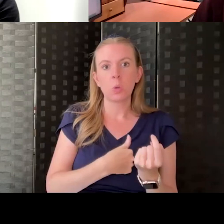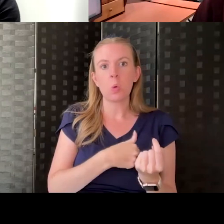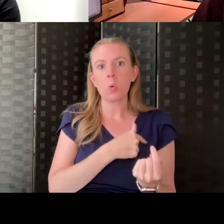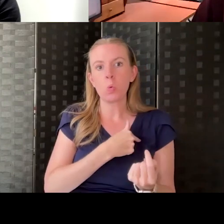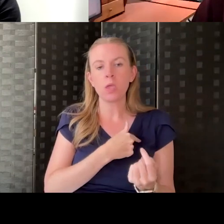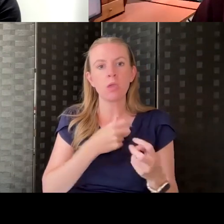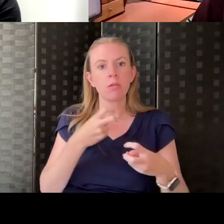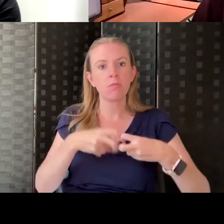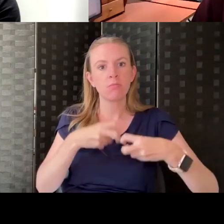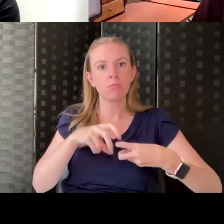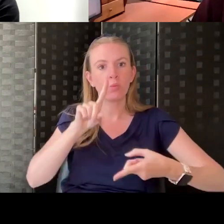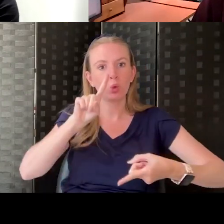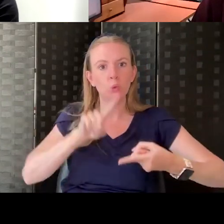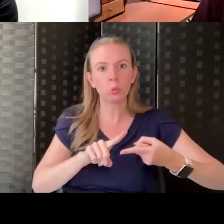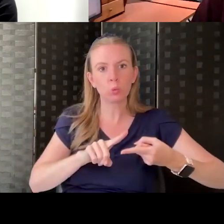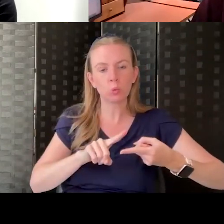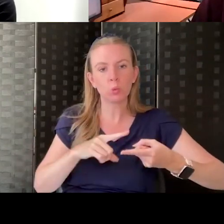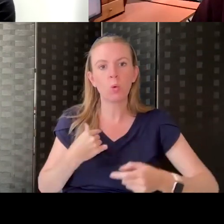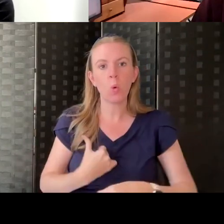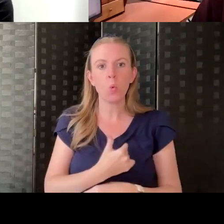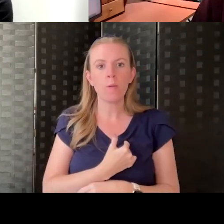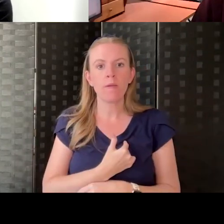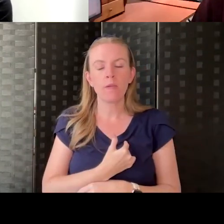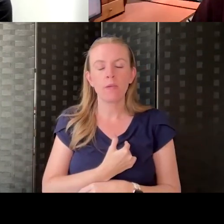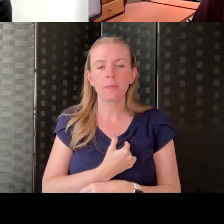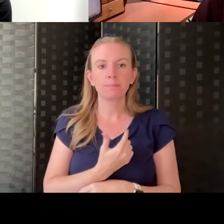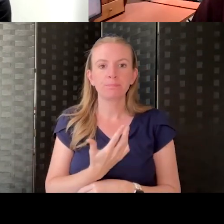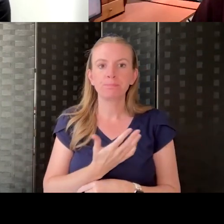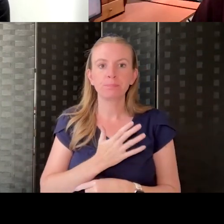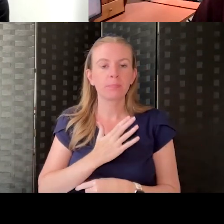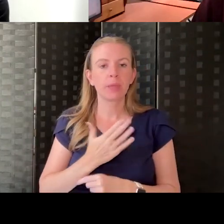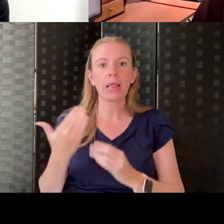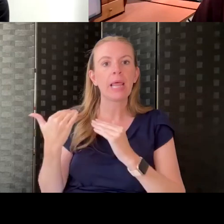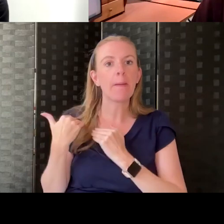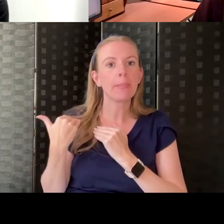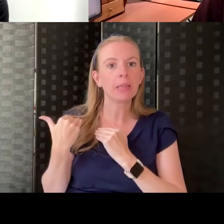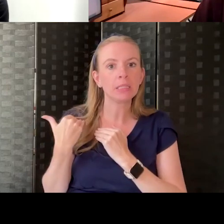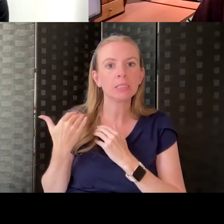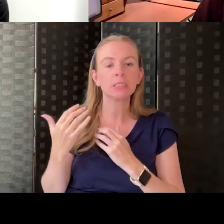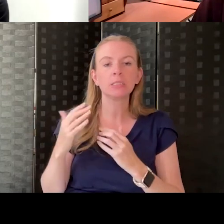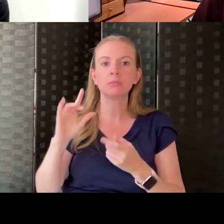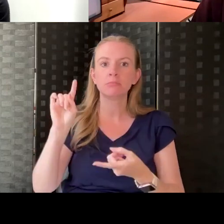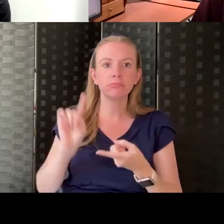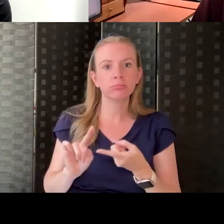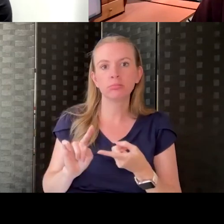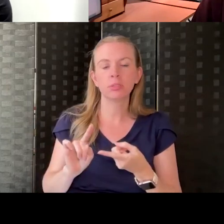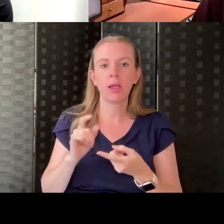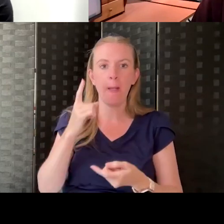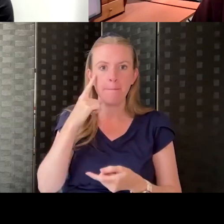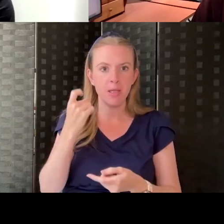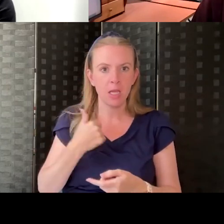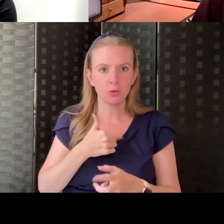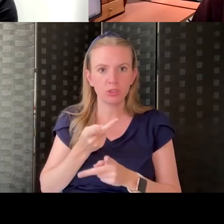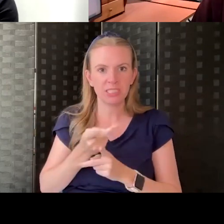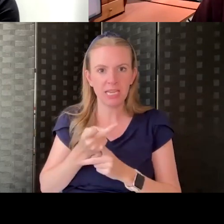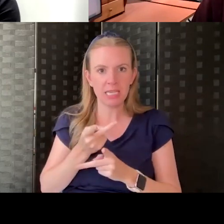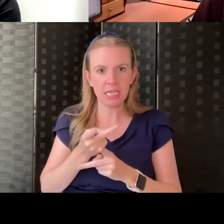issues. We are reducing our liability because we are taking care of these low-hanging fruit that